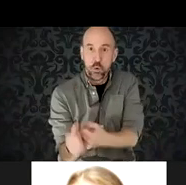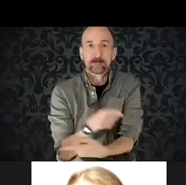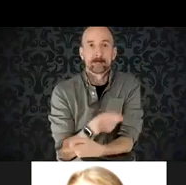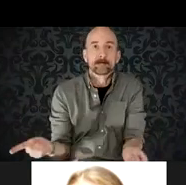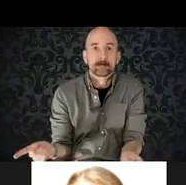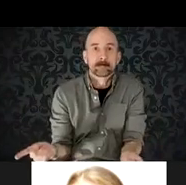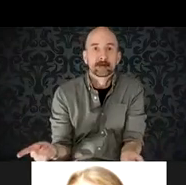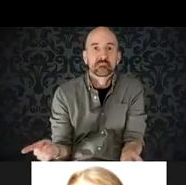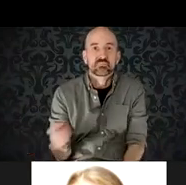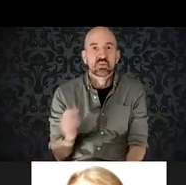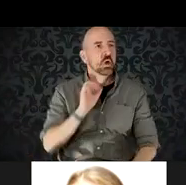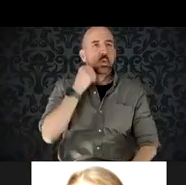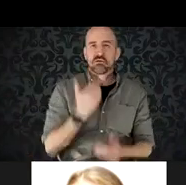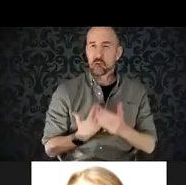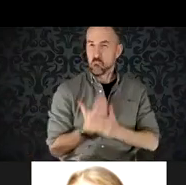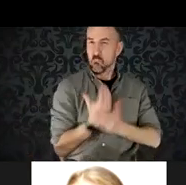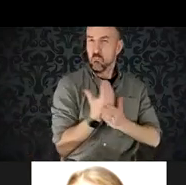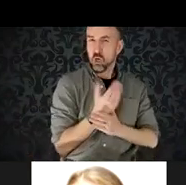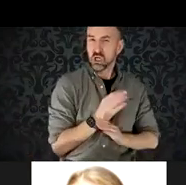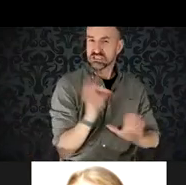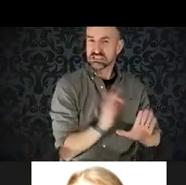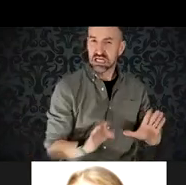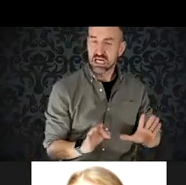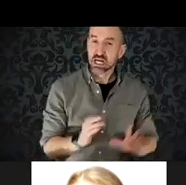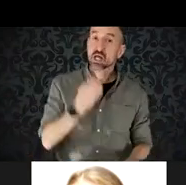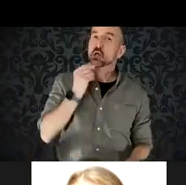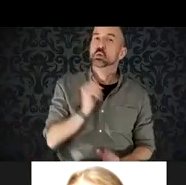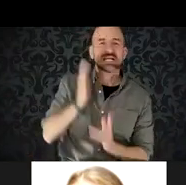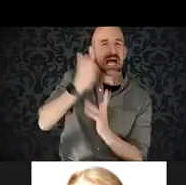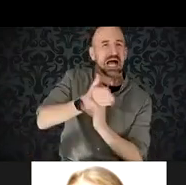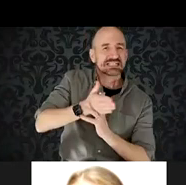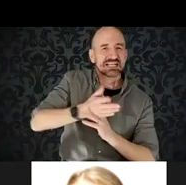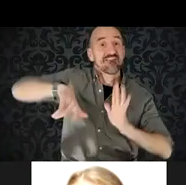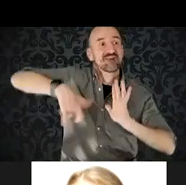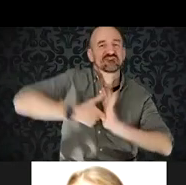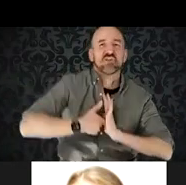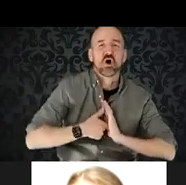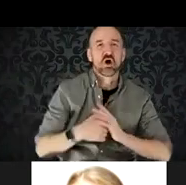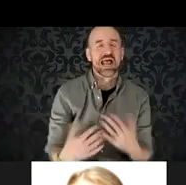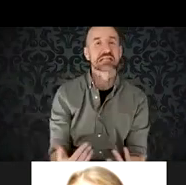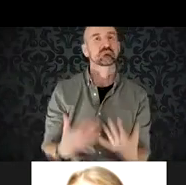sense of place, but also space, so it is going to be a garden for people with complex